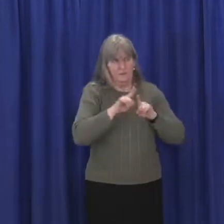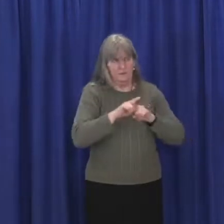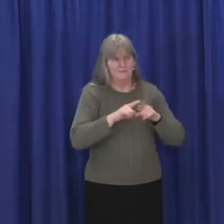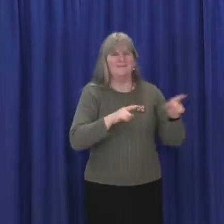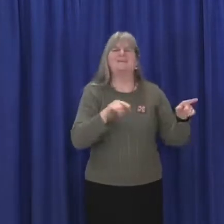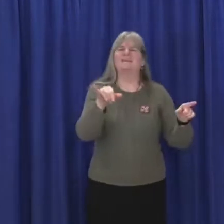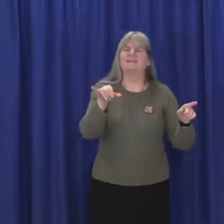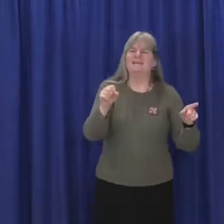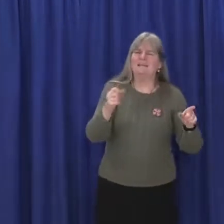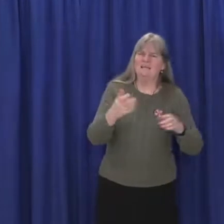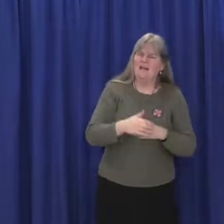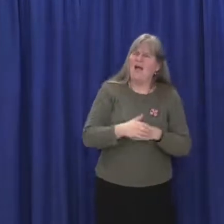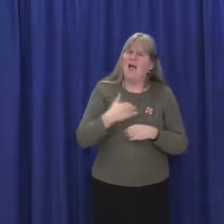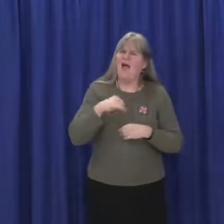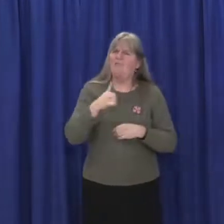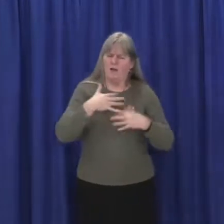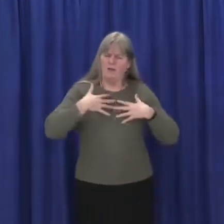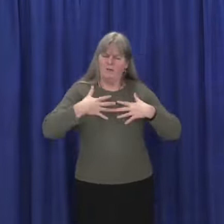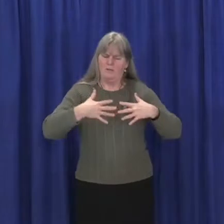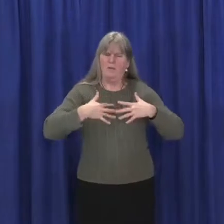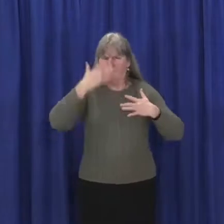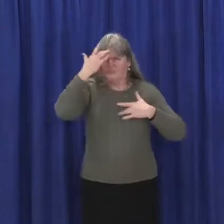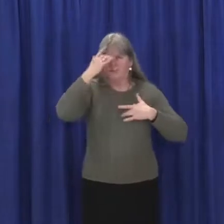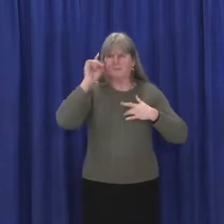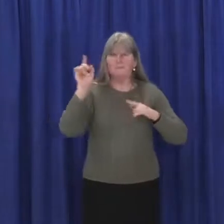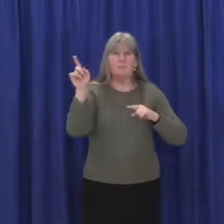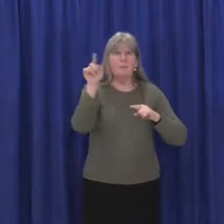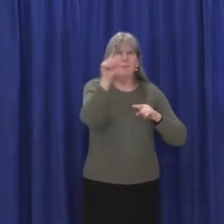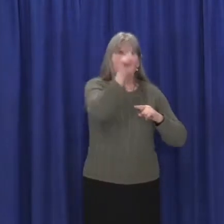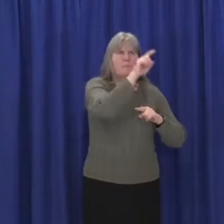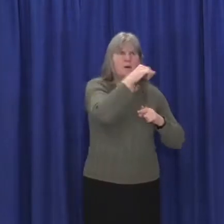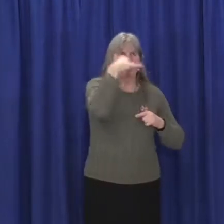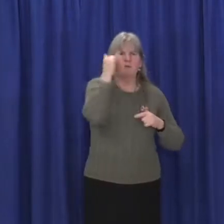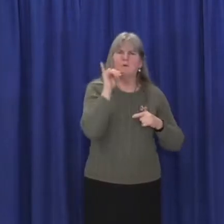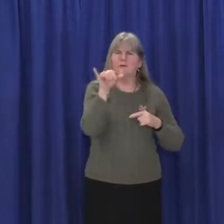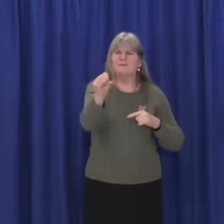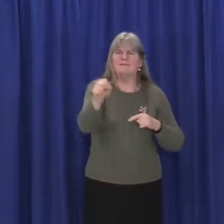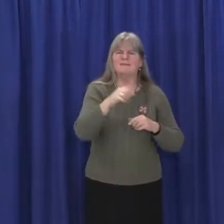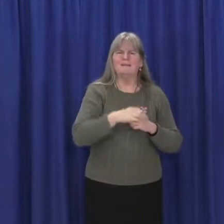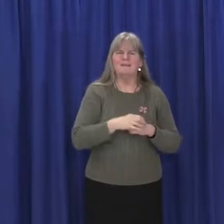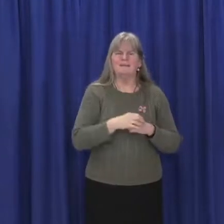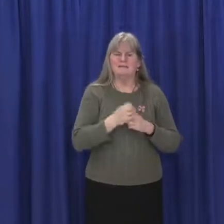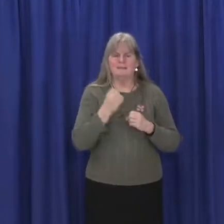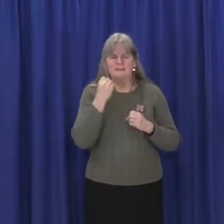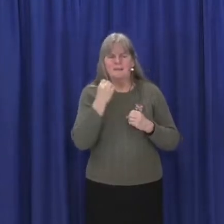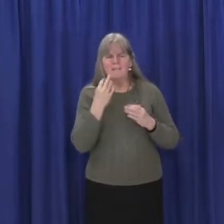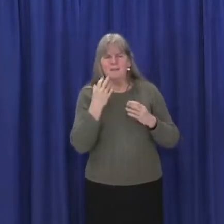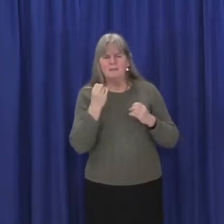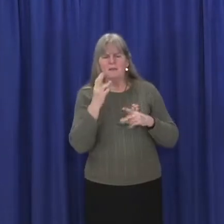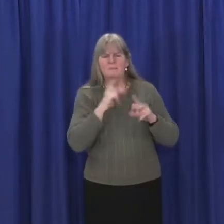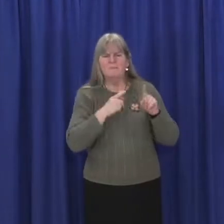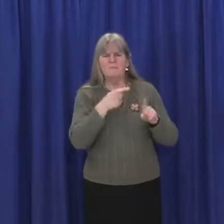There are certainly other respiratory illnesses going around. We're seeing a large number of cases of people with RSV